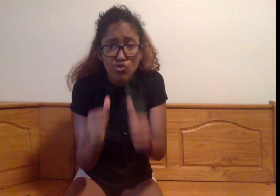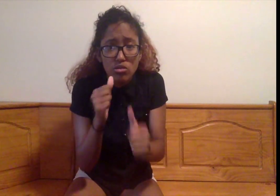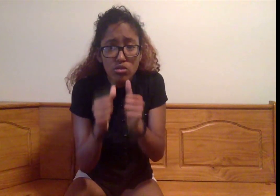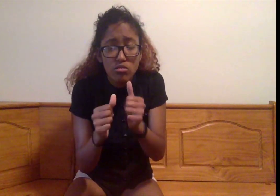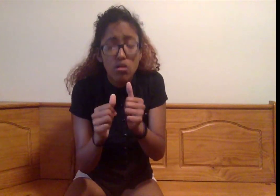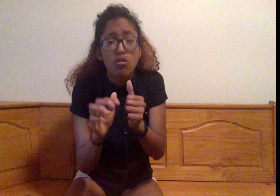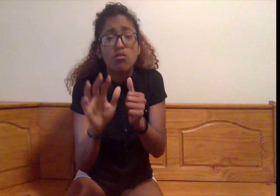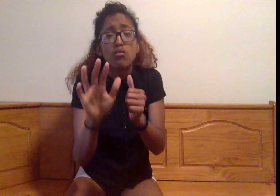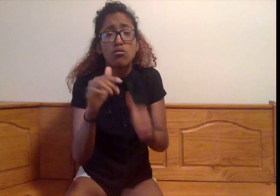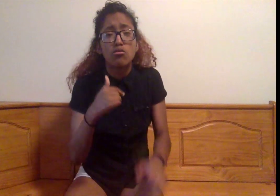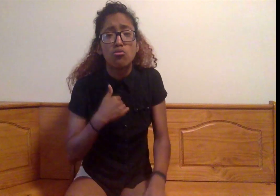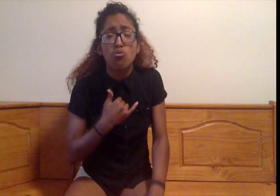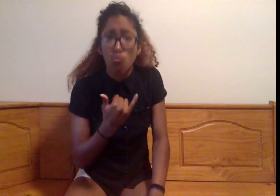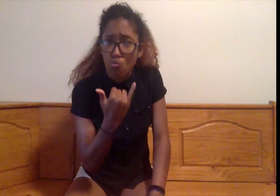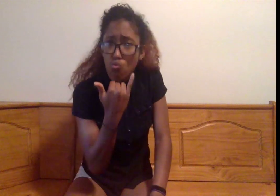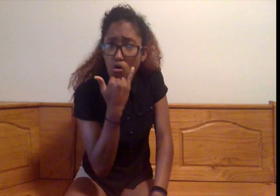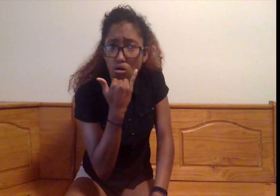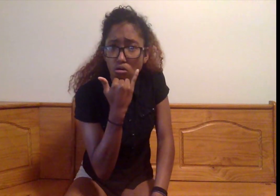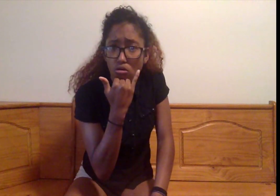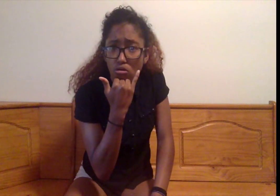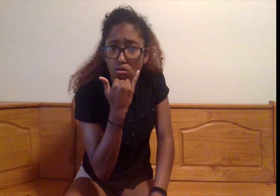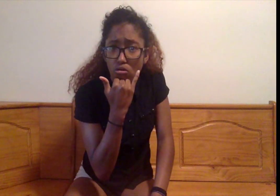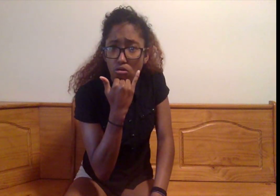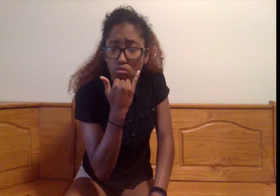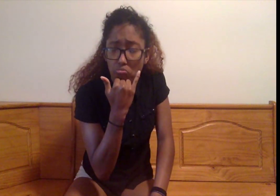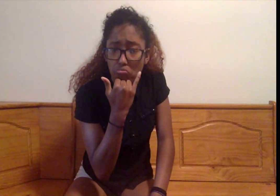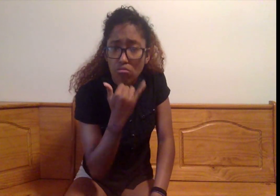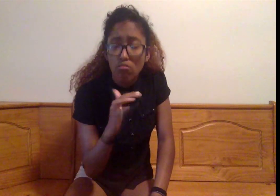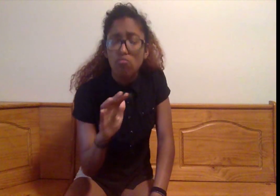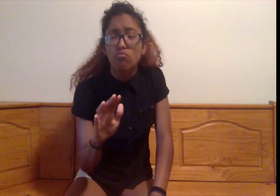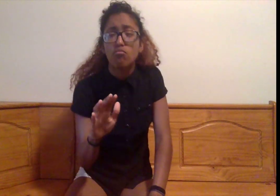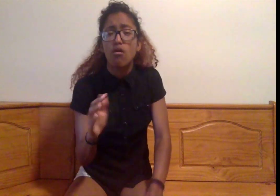which was drinking. I was wrong.